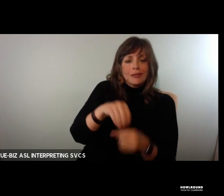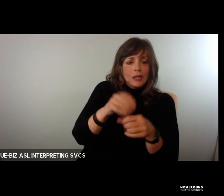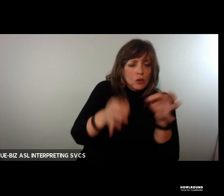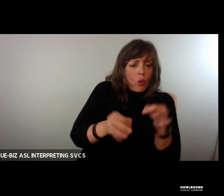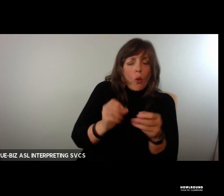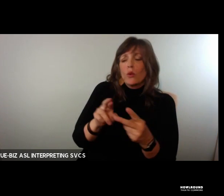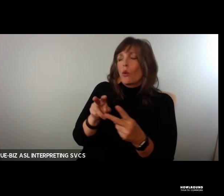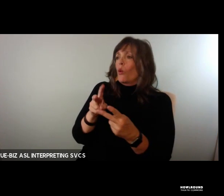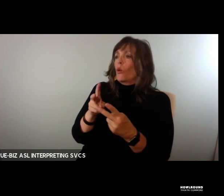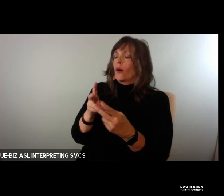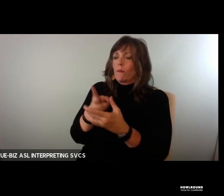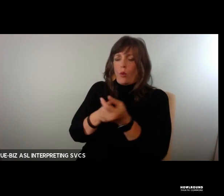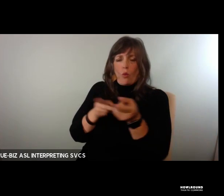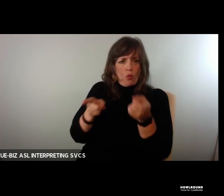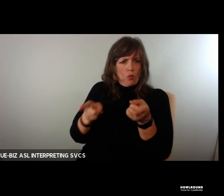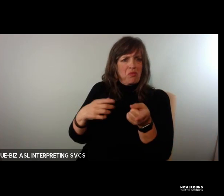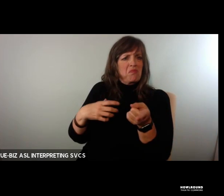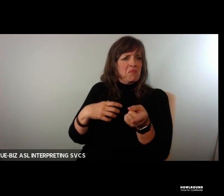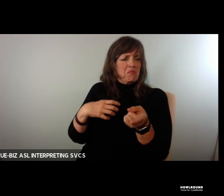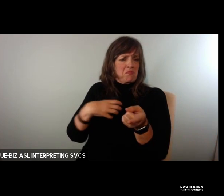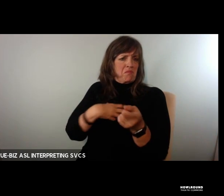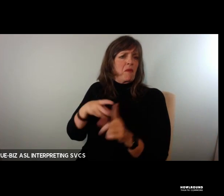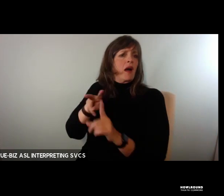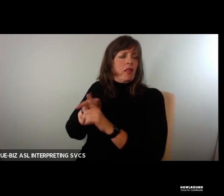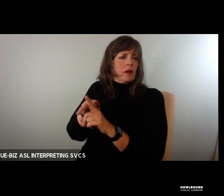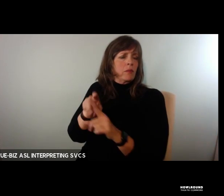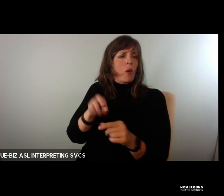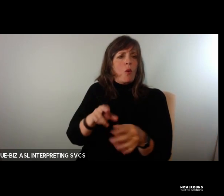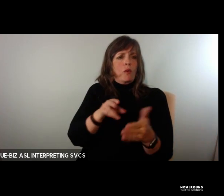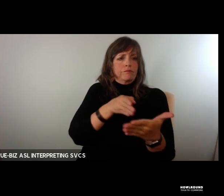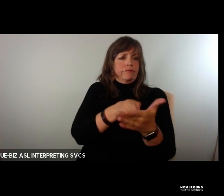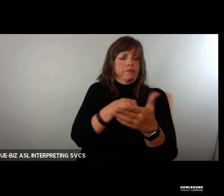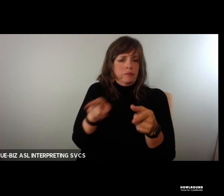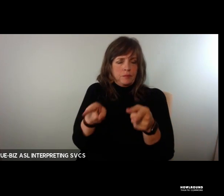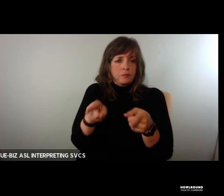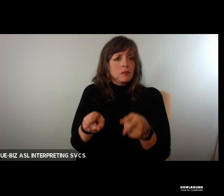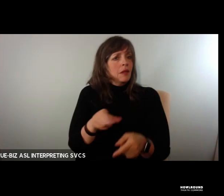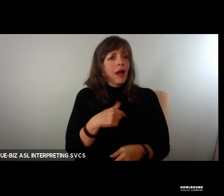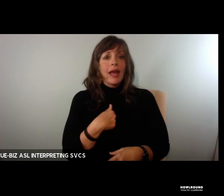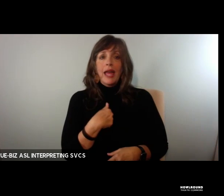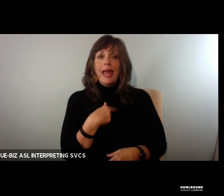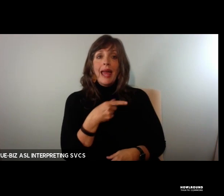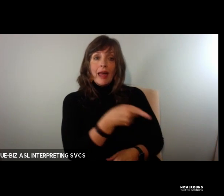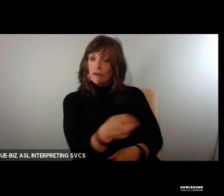So that's one way to go about it. If you don't actually live in New York, there are other states that have similar laws